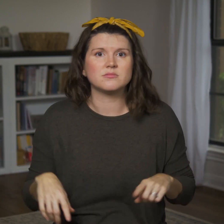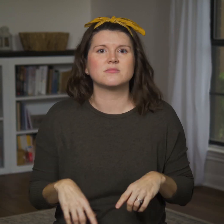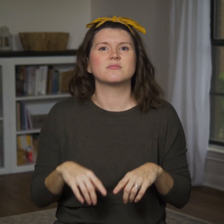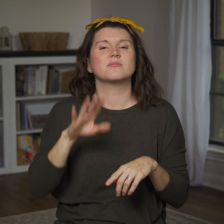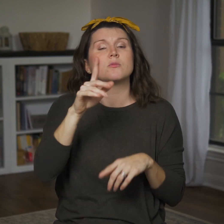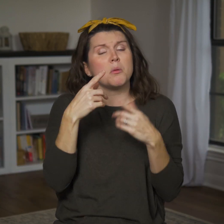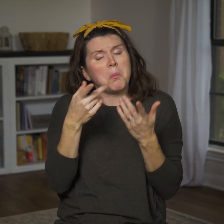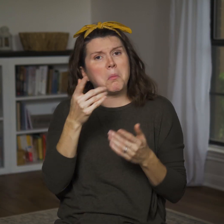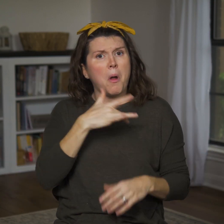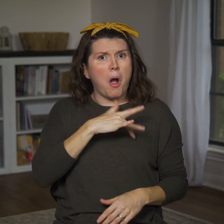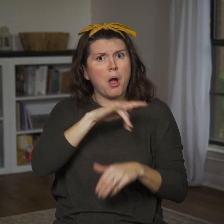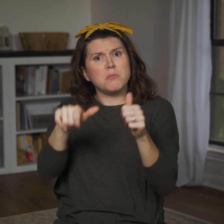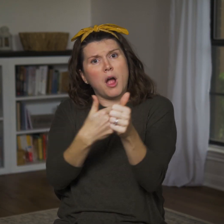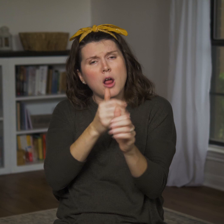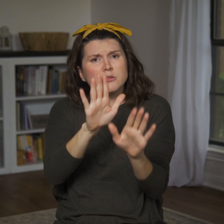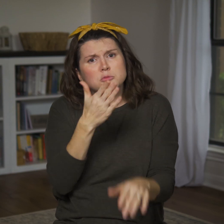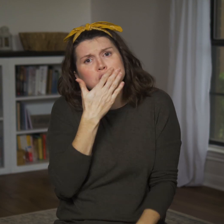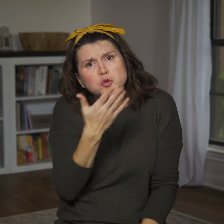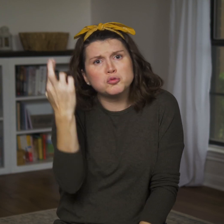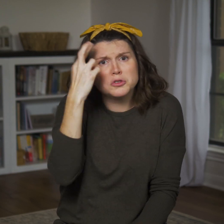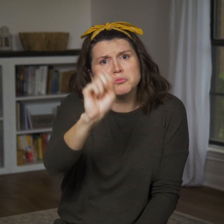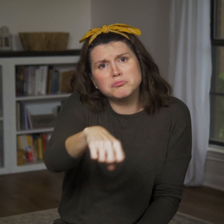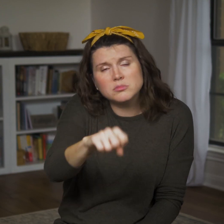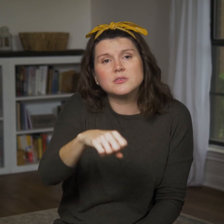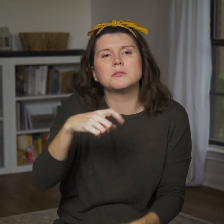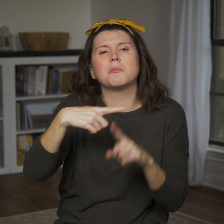While the heart behind this can be good,